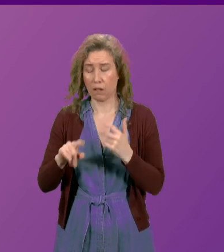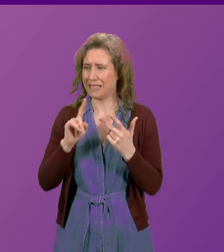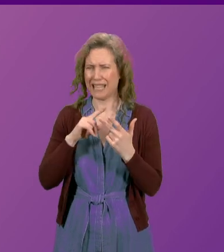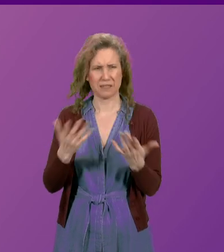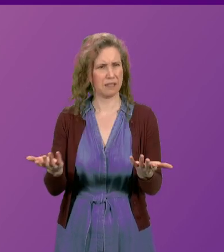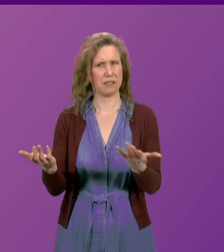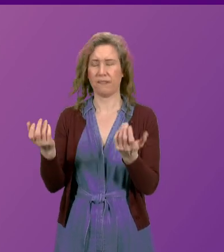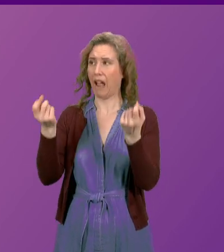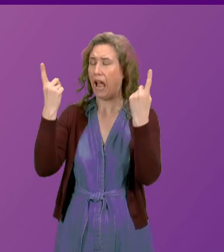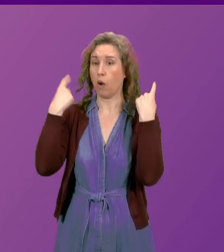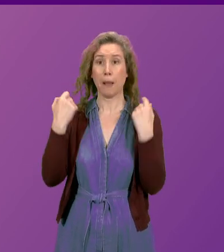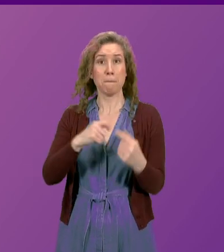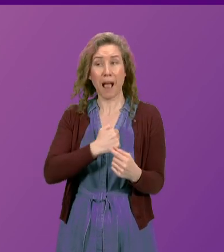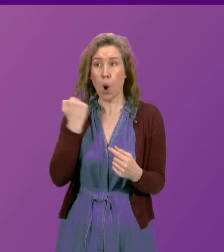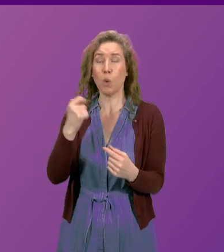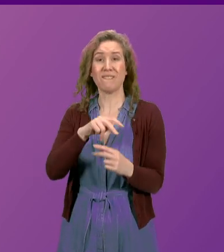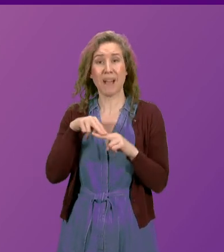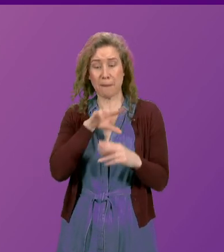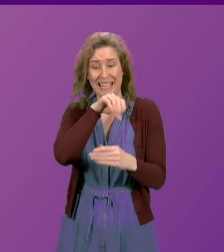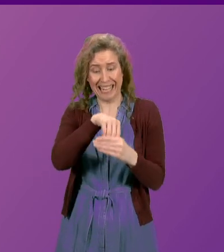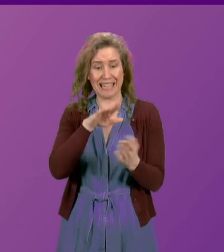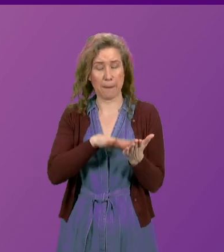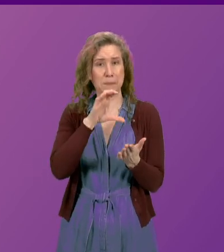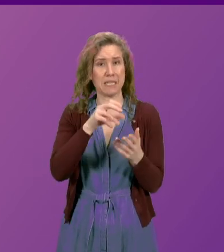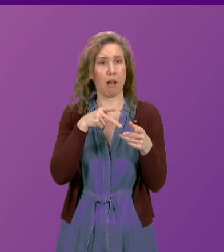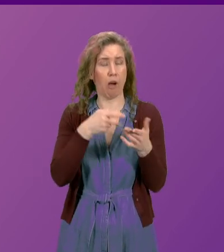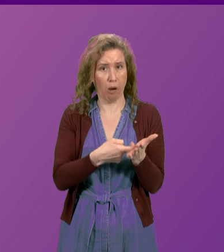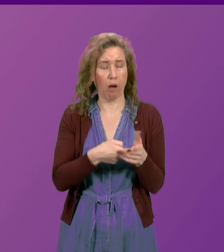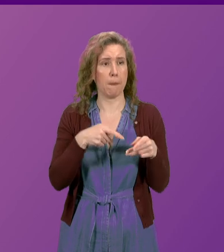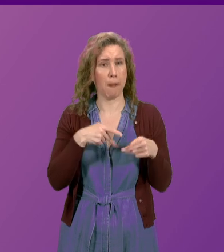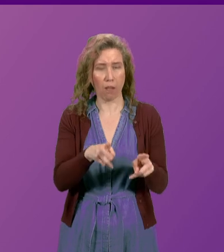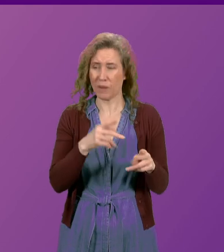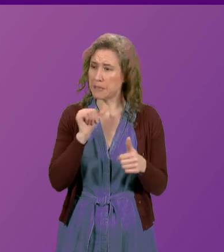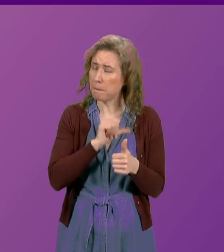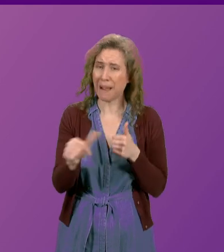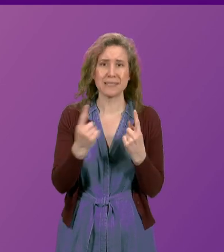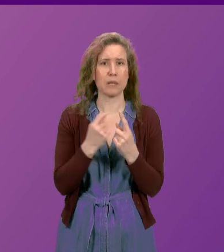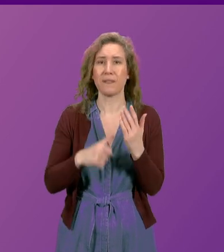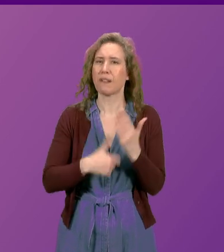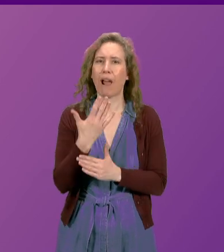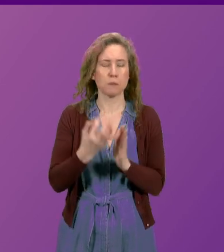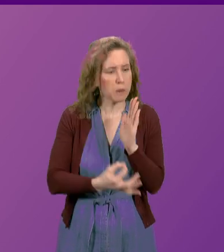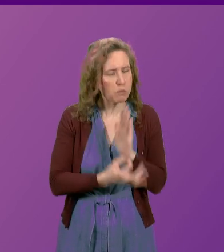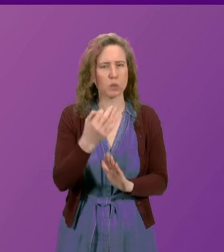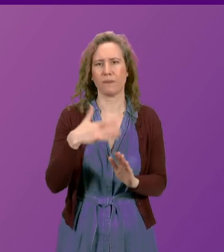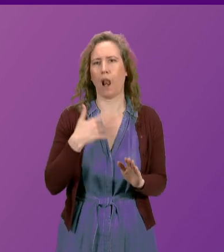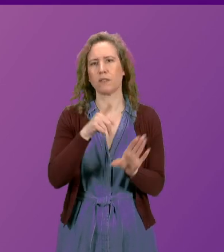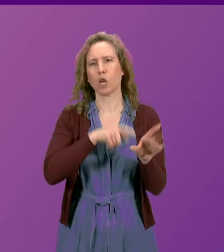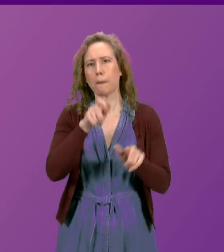Members of my family take part in the MCR Pathways scheme. It is genuinely one of the best measures that we have ever developed to improve the lives of young people, get them out of harm’s